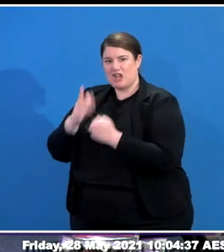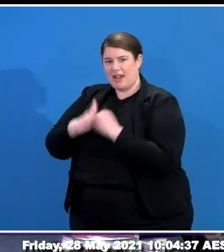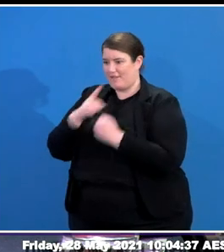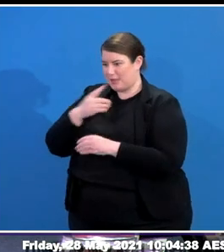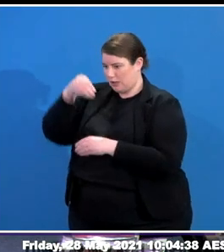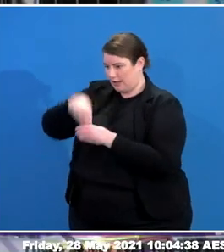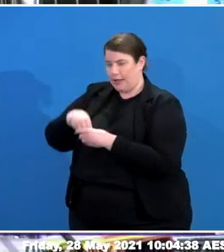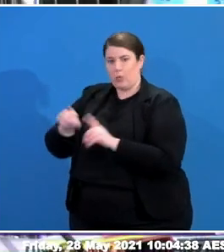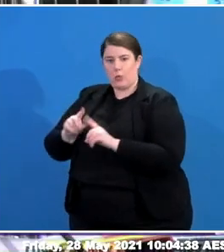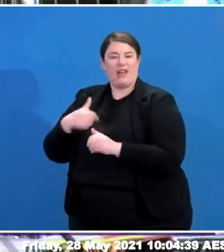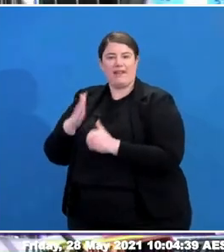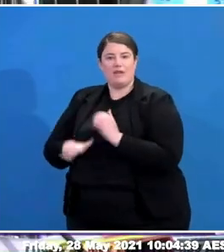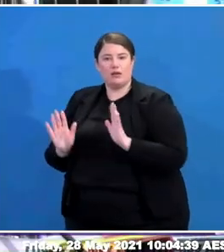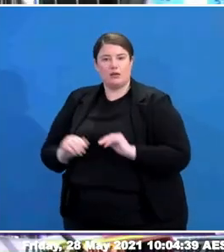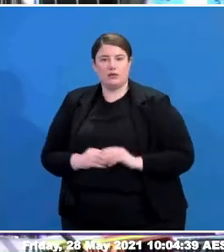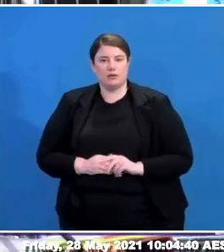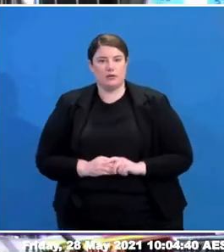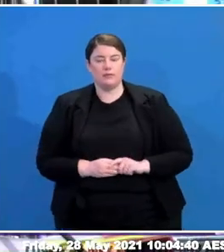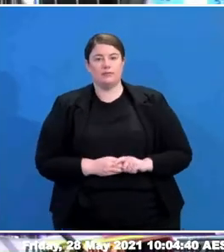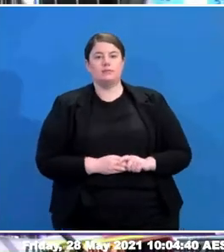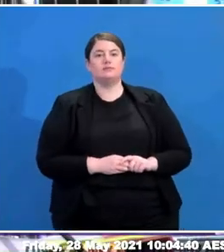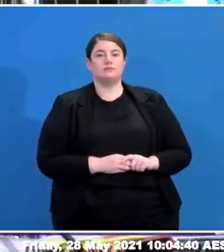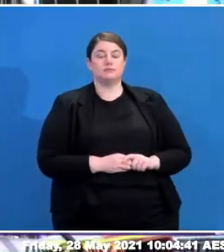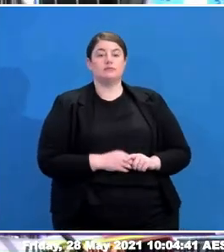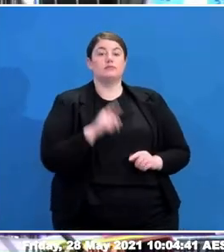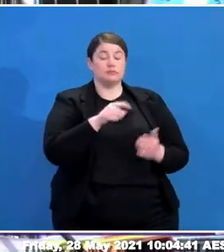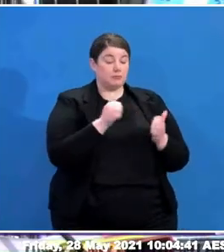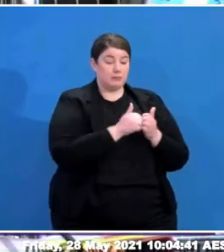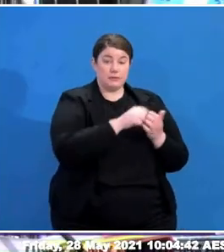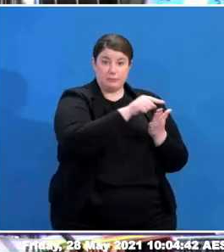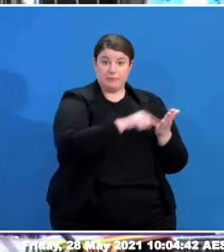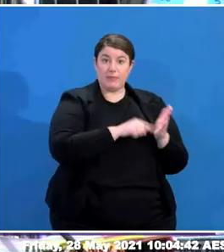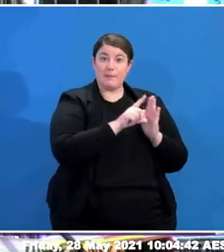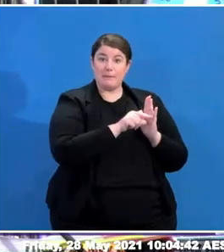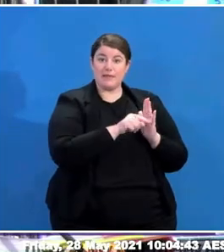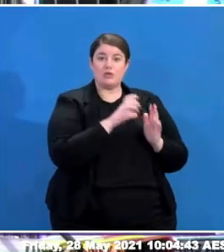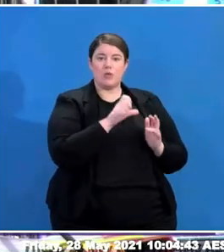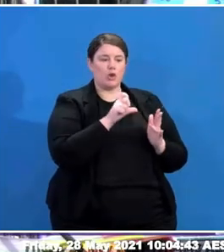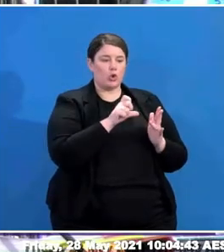In these minutes, with respect to the CoSec corporate report,